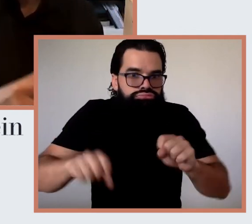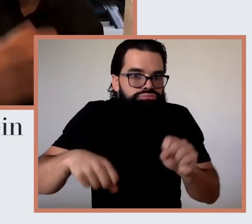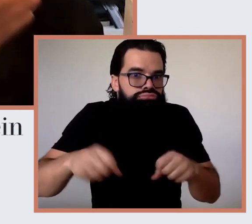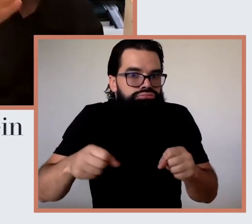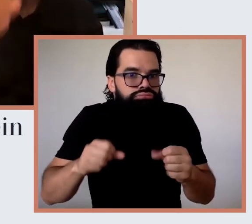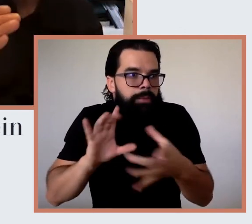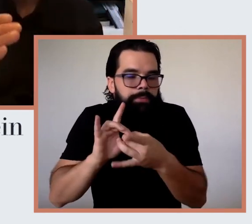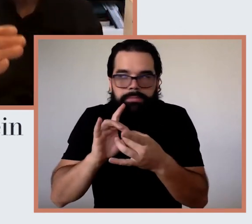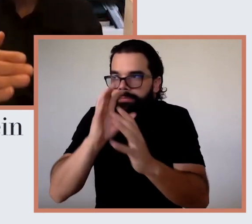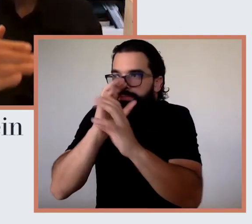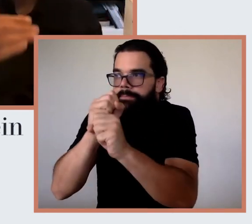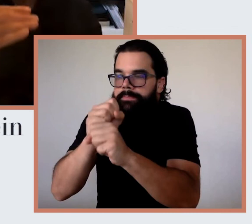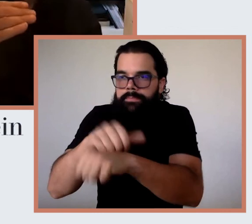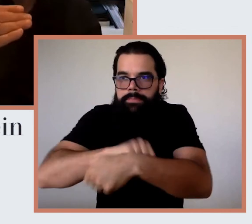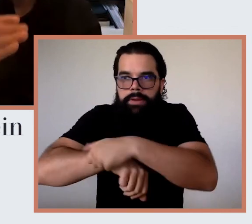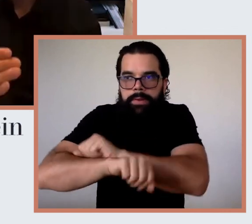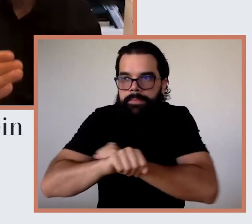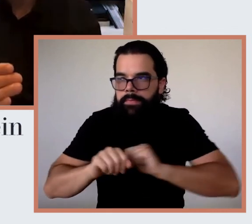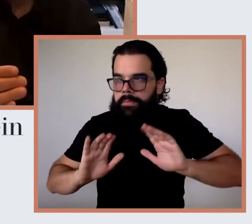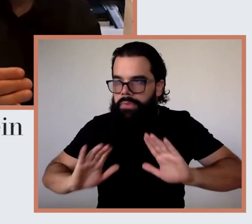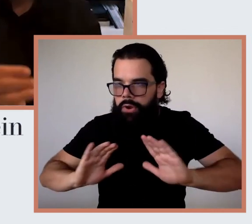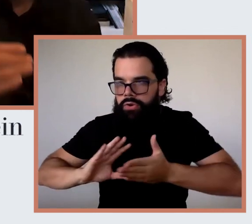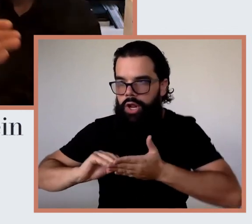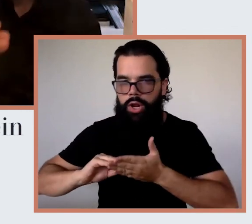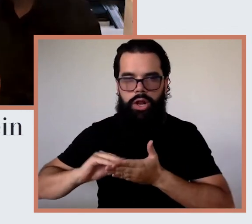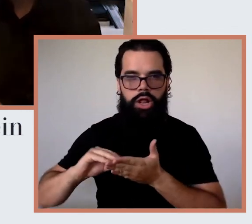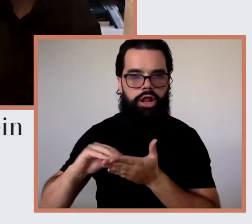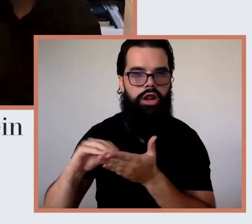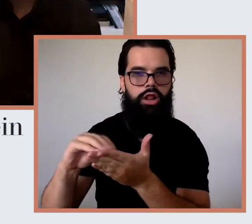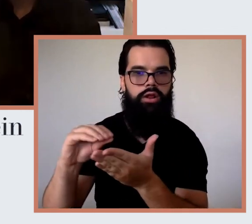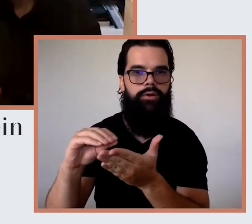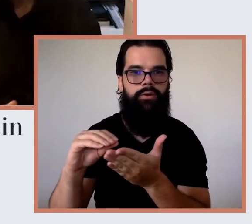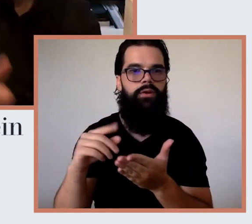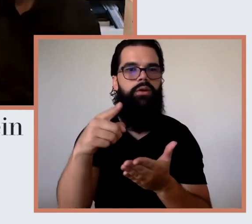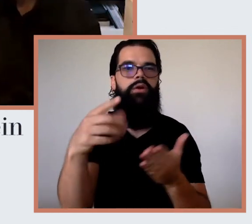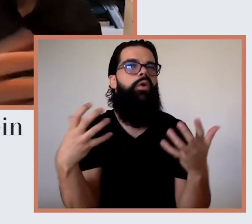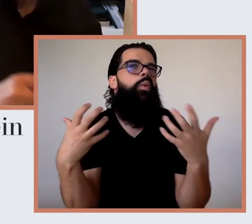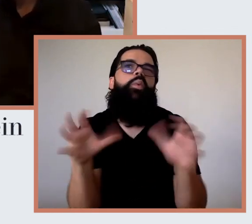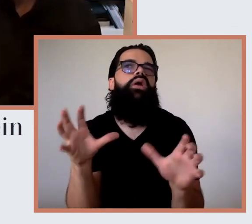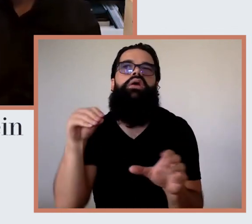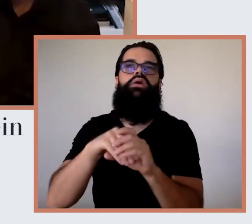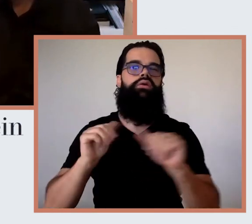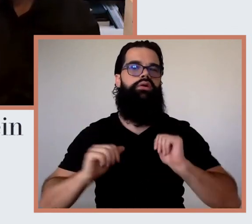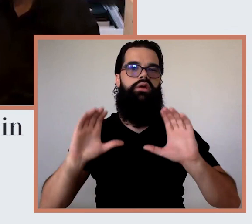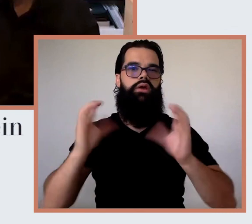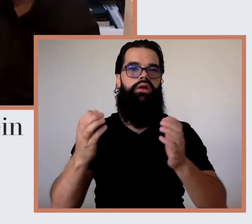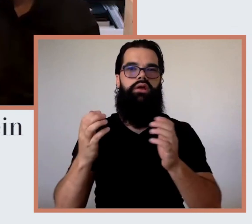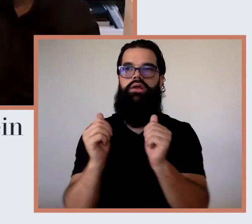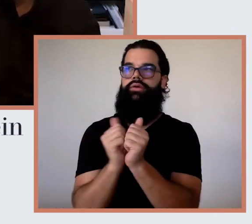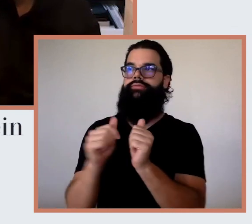in really good acting classes that are intimidating, that push you to be better. You don't want to be in an acting class with actors